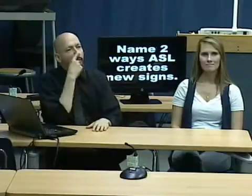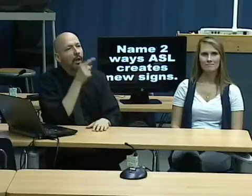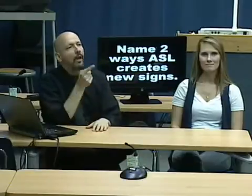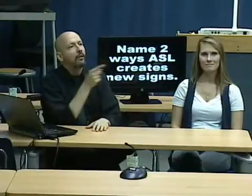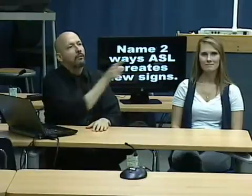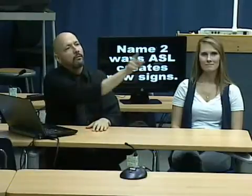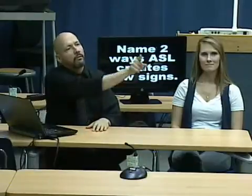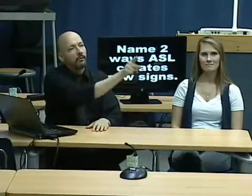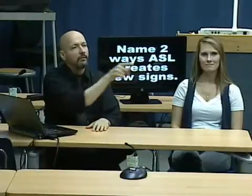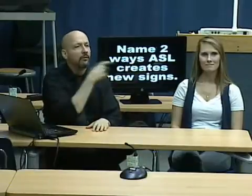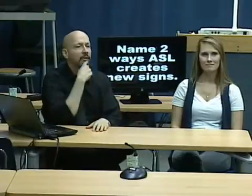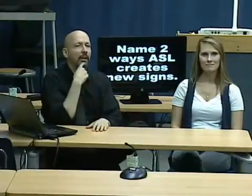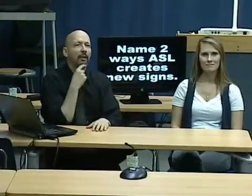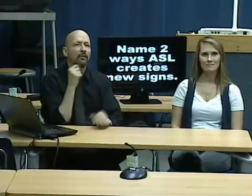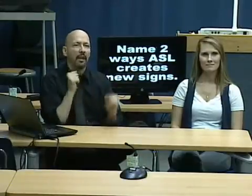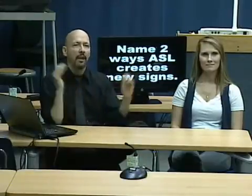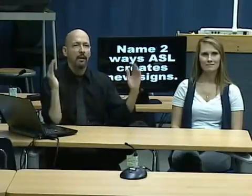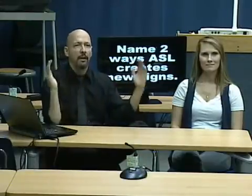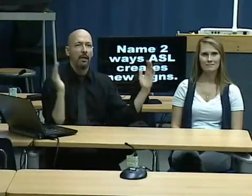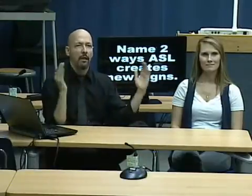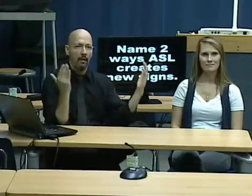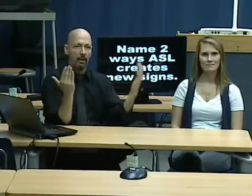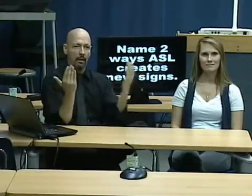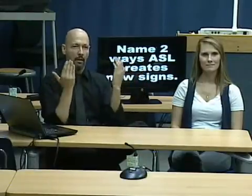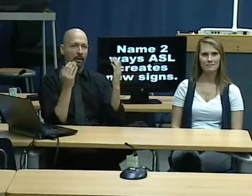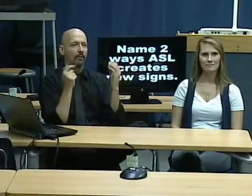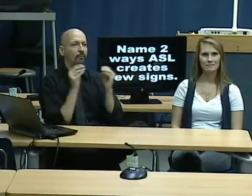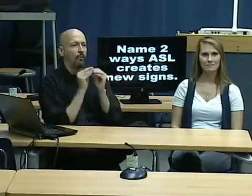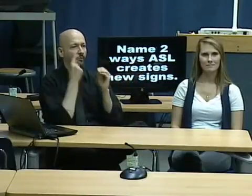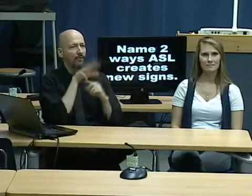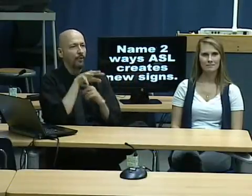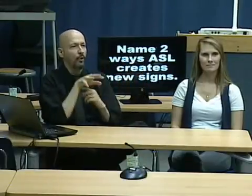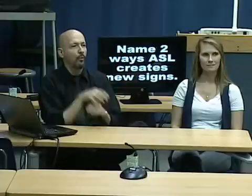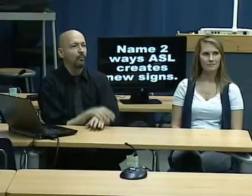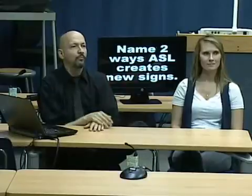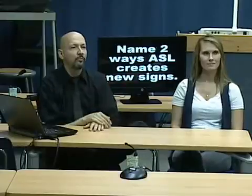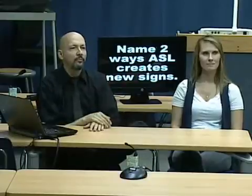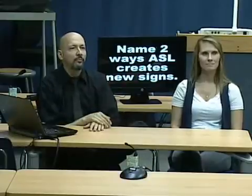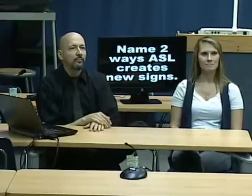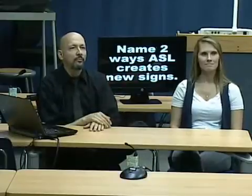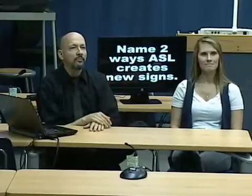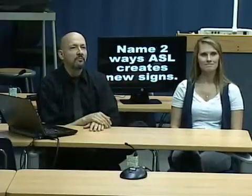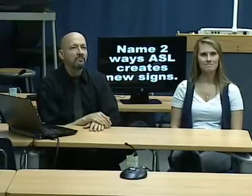Hey, do you mind going out there and telling the tech to bring the video in a bit more?